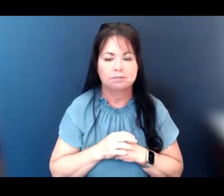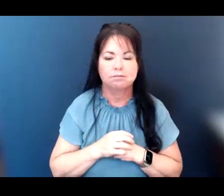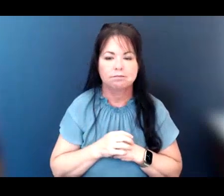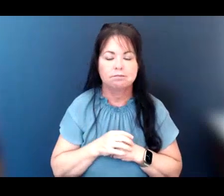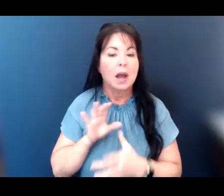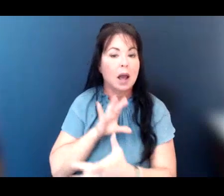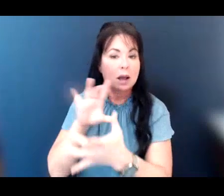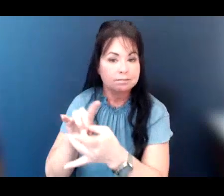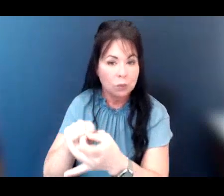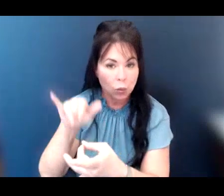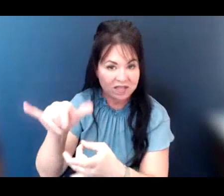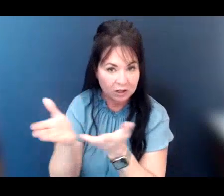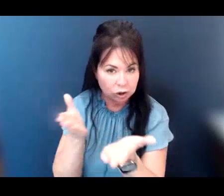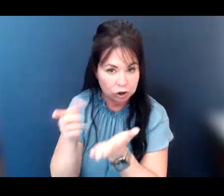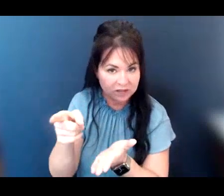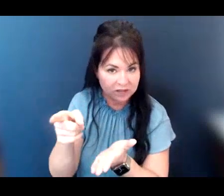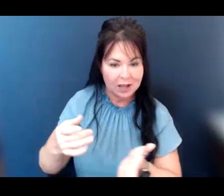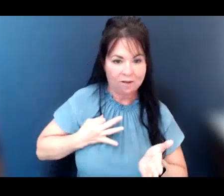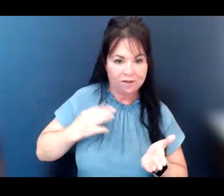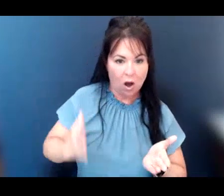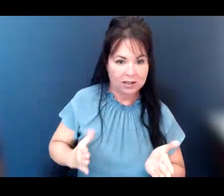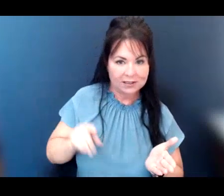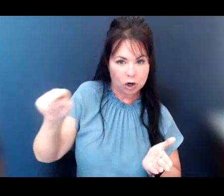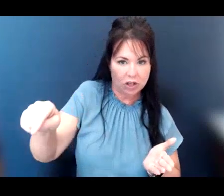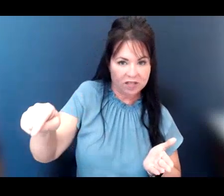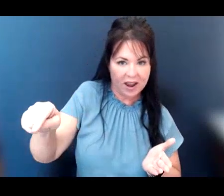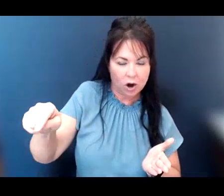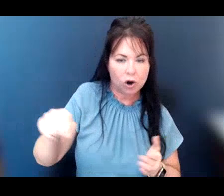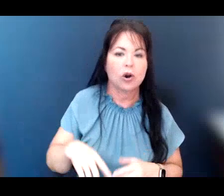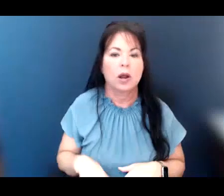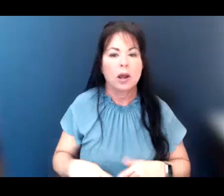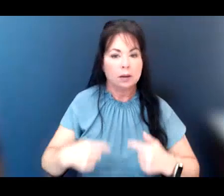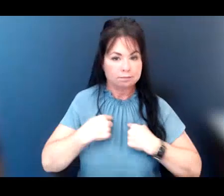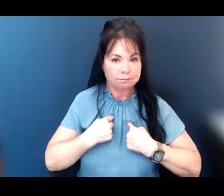And they can say, hey, can you help me read the directions on this package? Or, can you help me look for this?